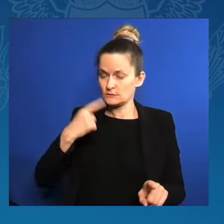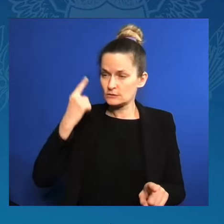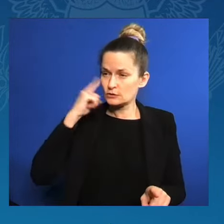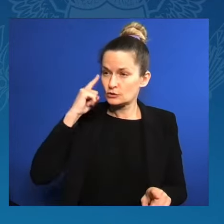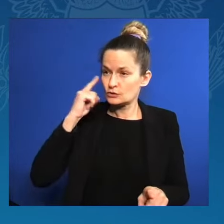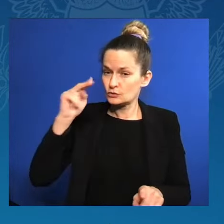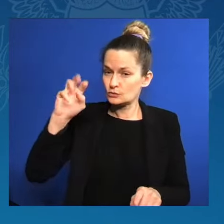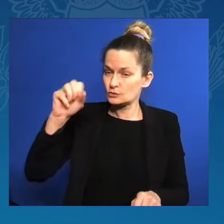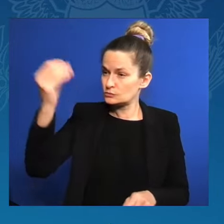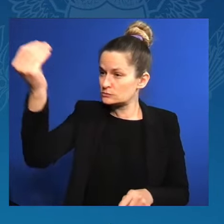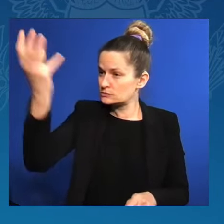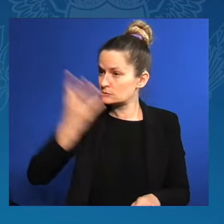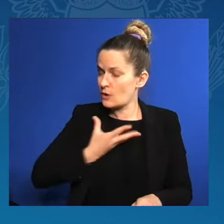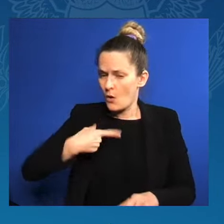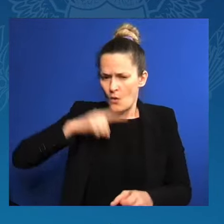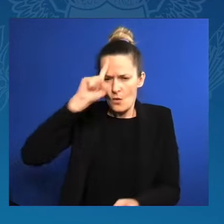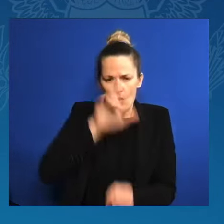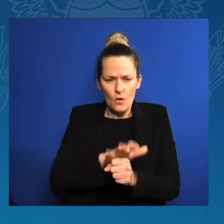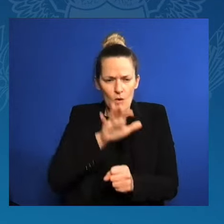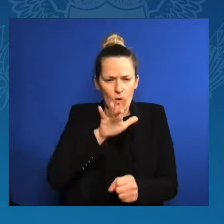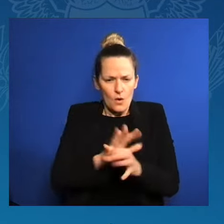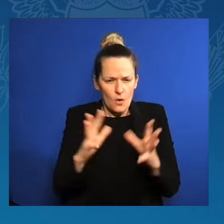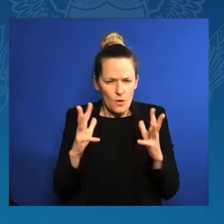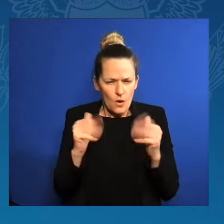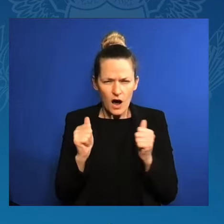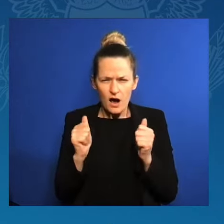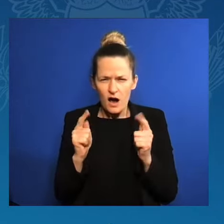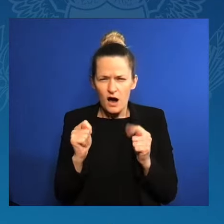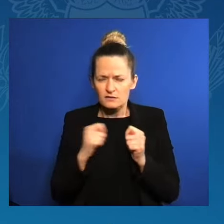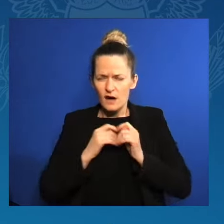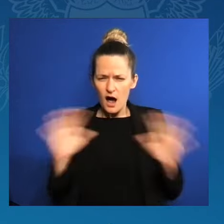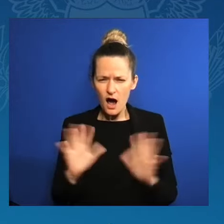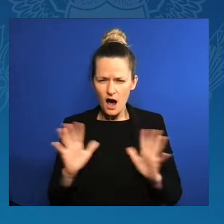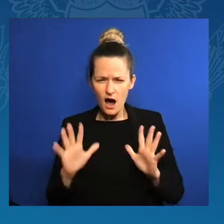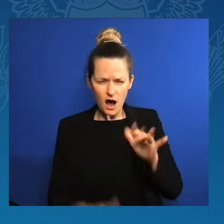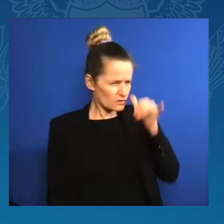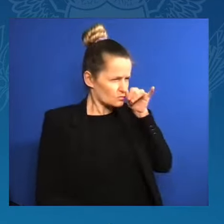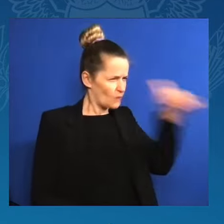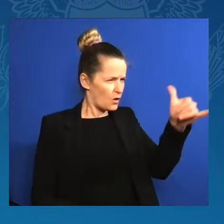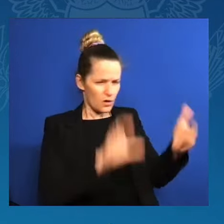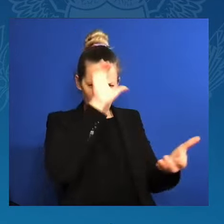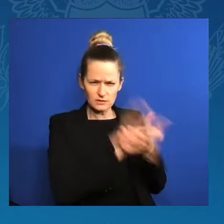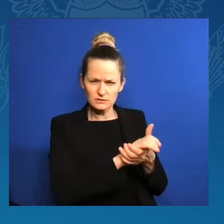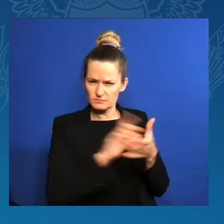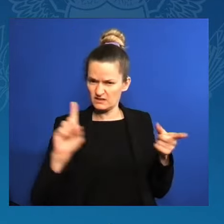because there were a collection of words that were coming to mind that would not have been proper